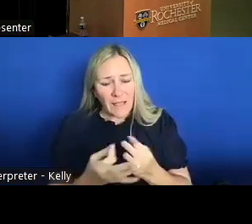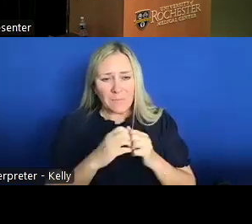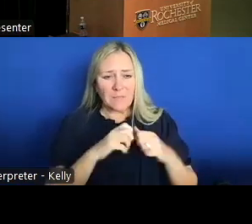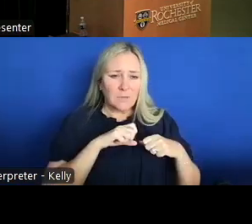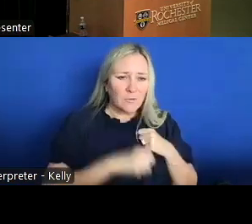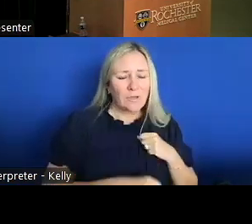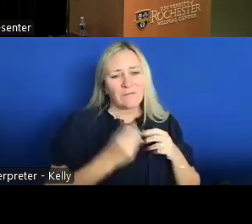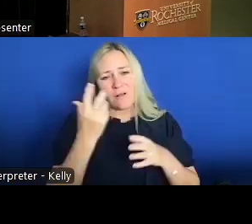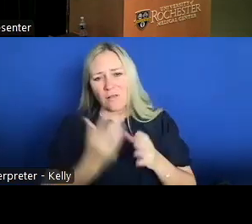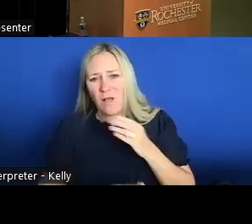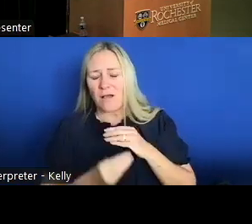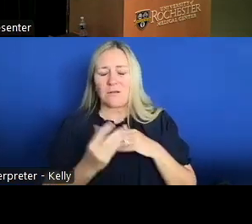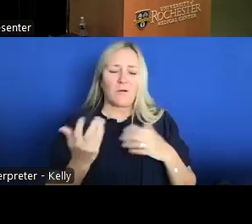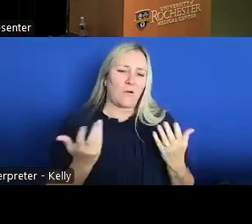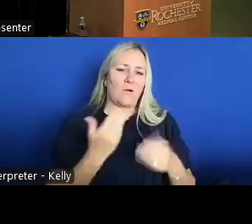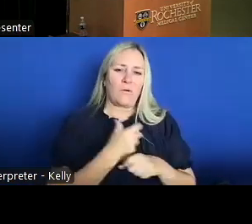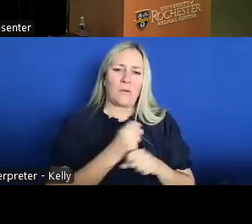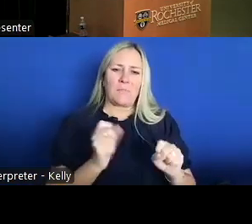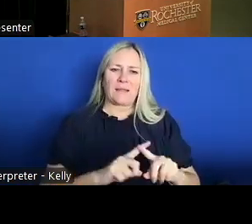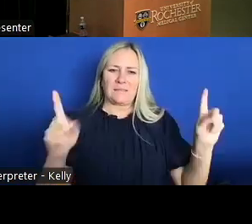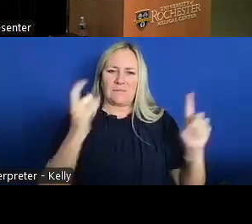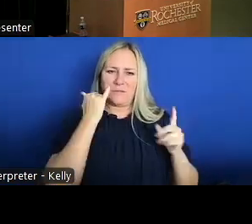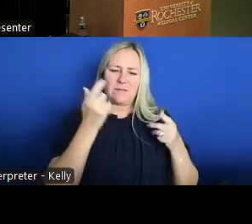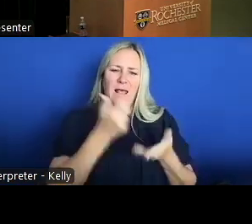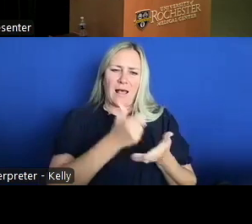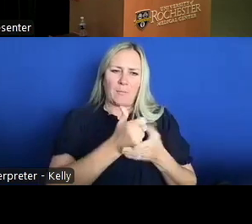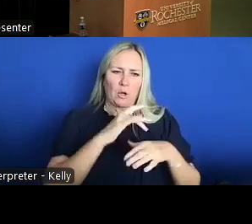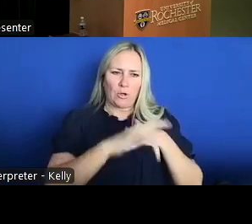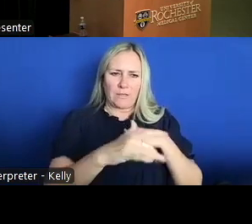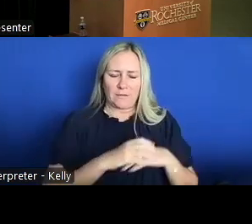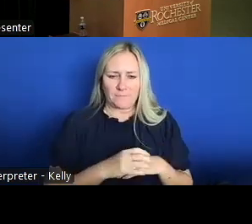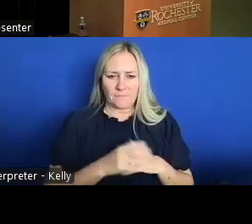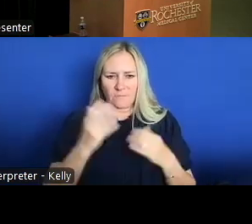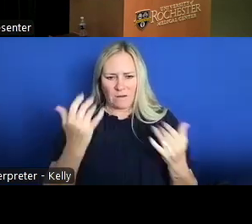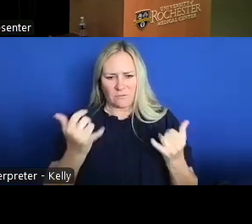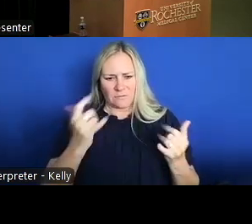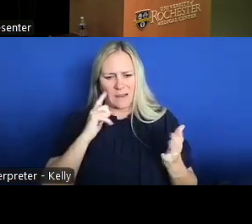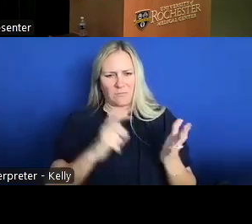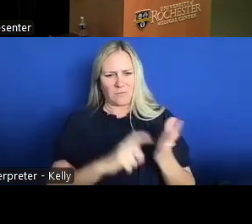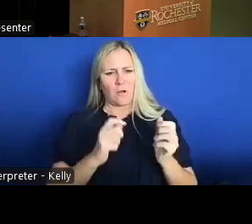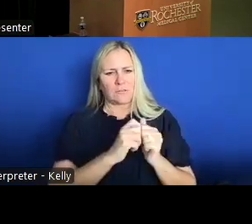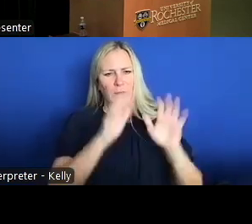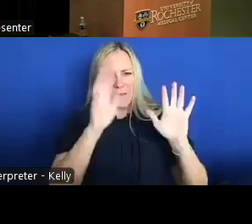community disaster we're seeing now with the with climate change and more intense flooding and fires